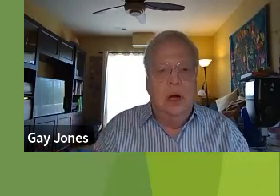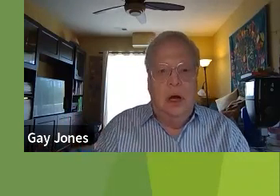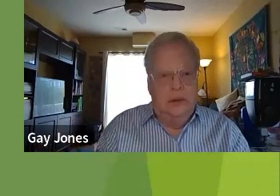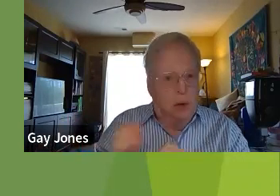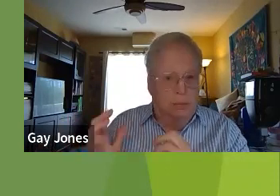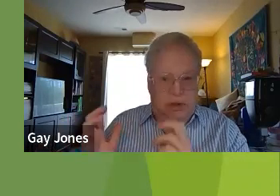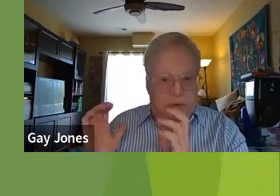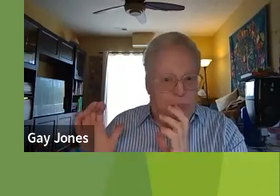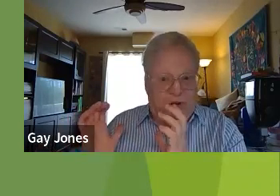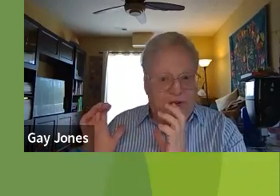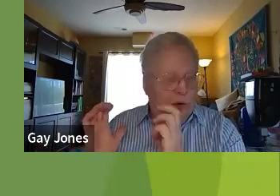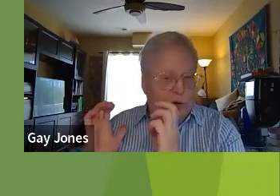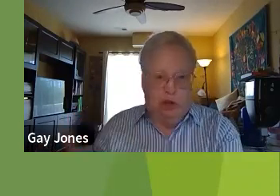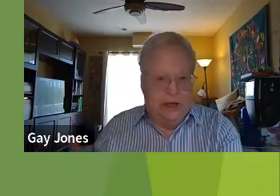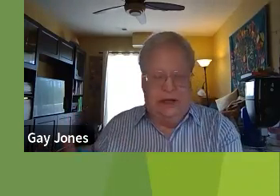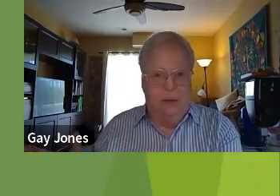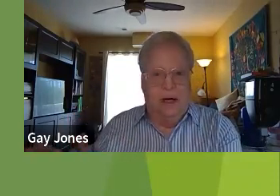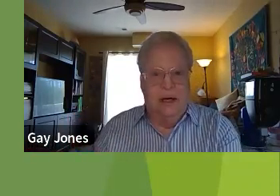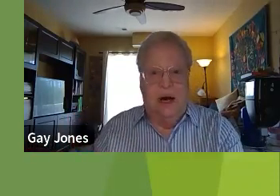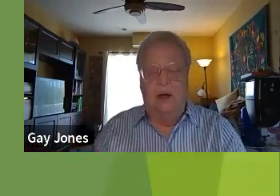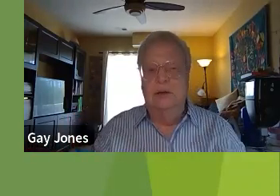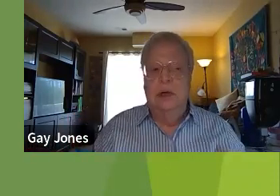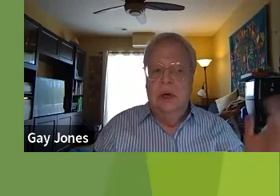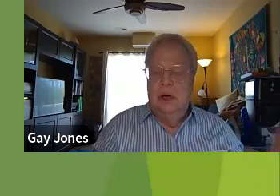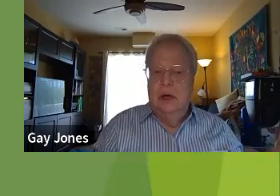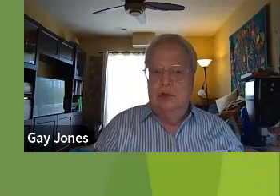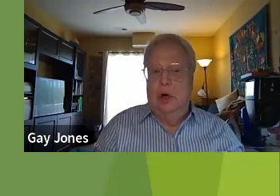and they will be professionals just like anybody else.